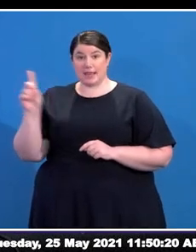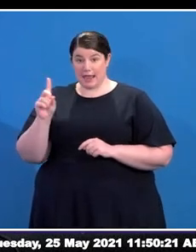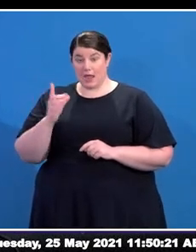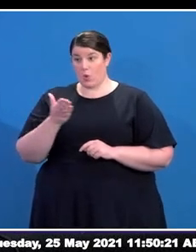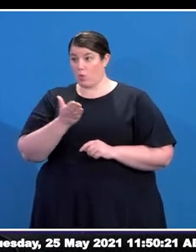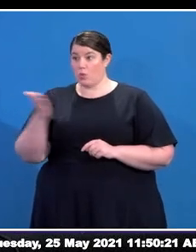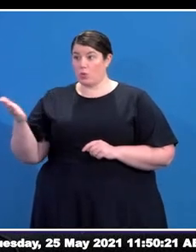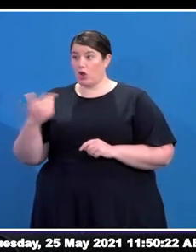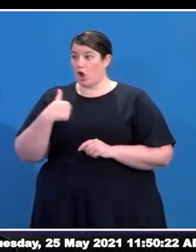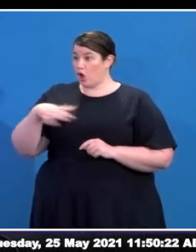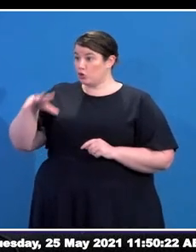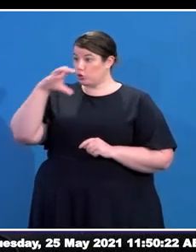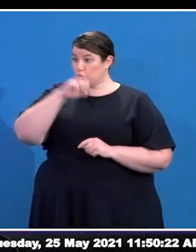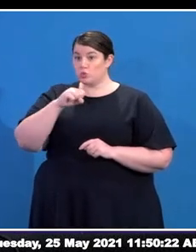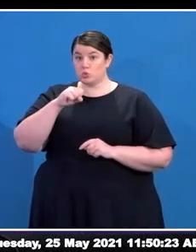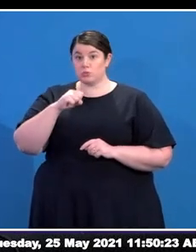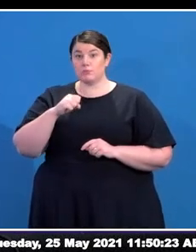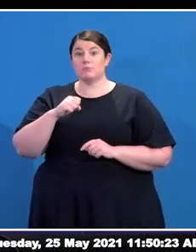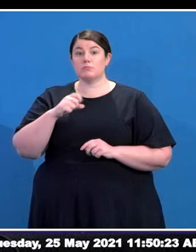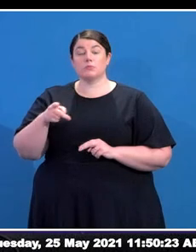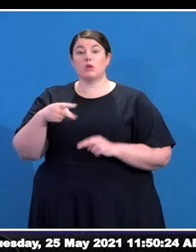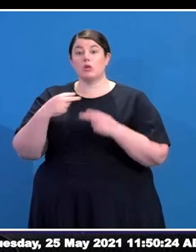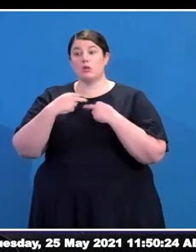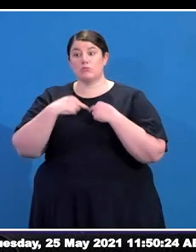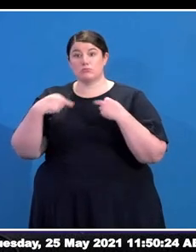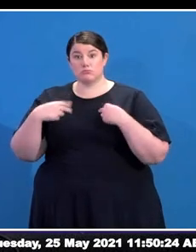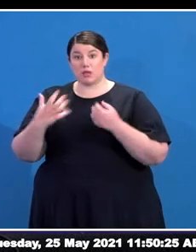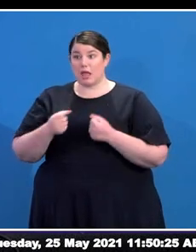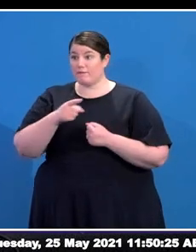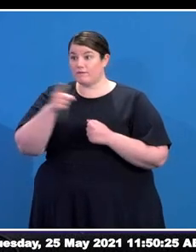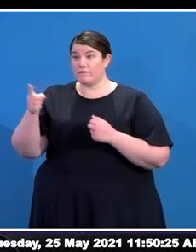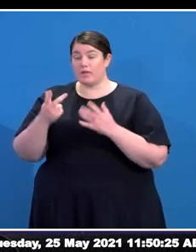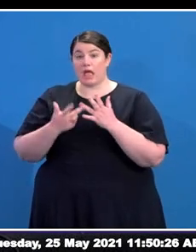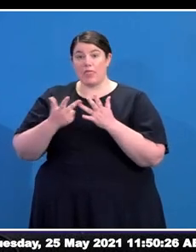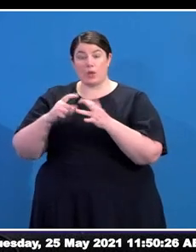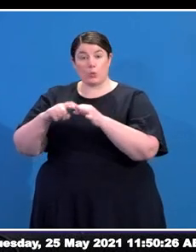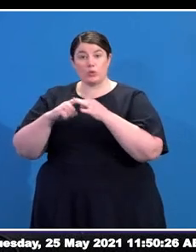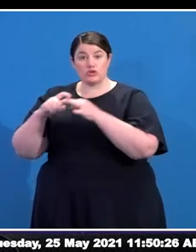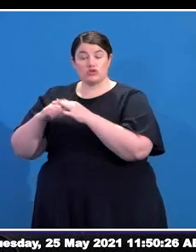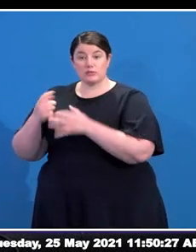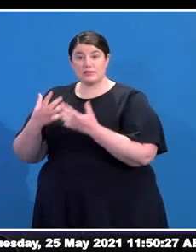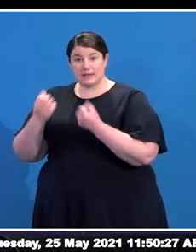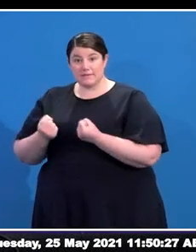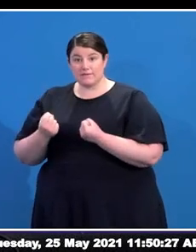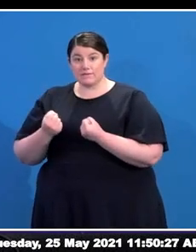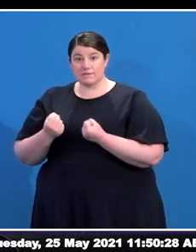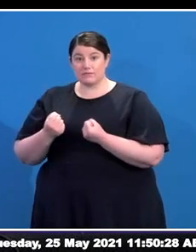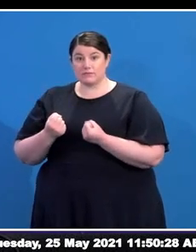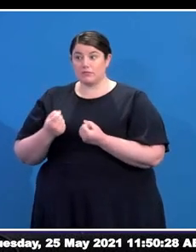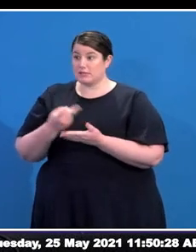I shall assume that a party does not wish to ask Eliza any questions unless the representative pops up and says they do.